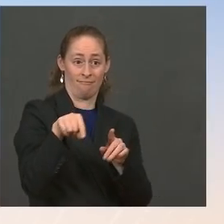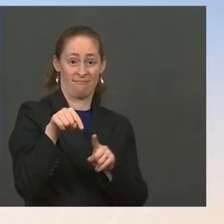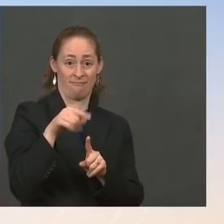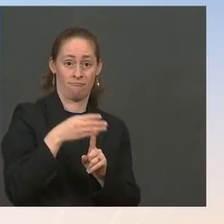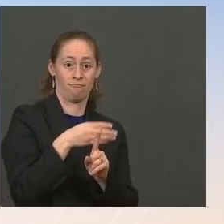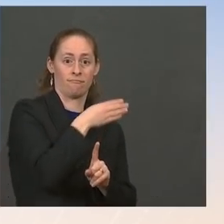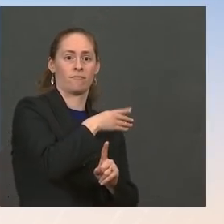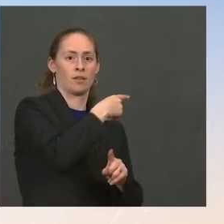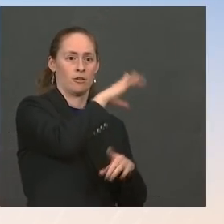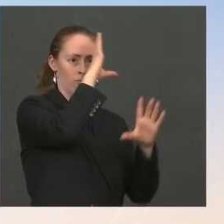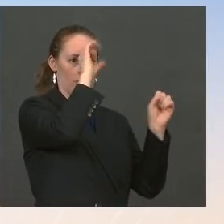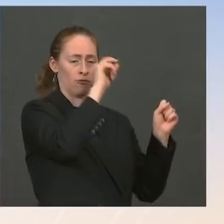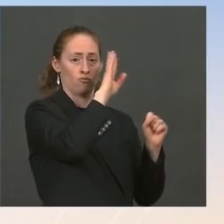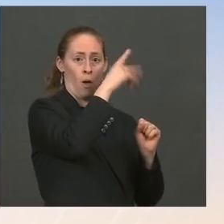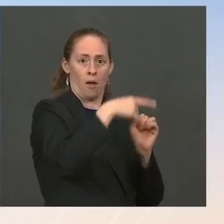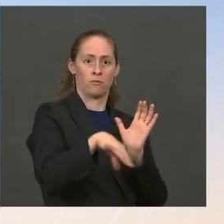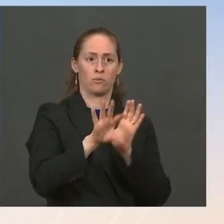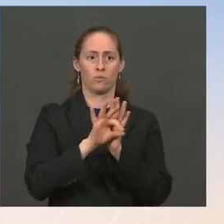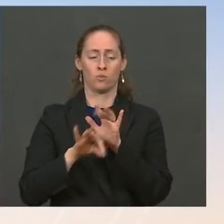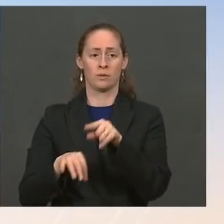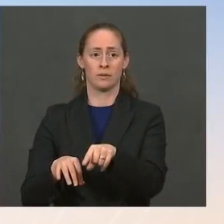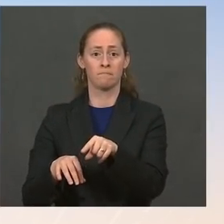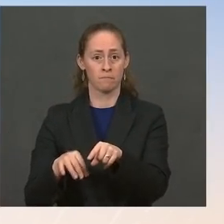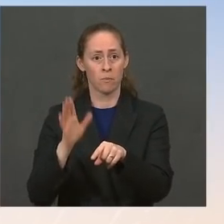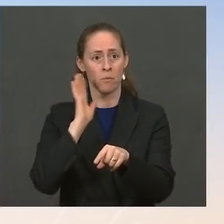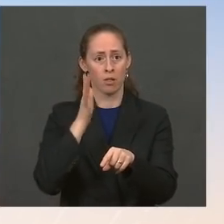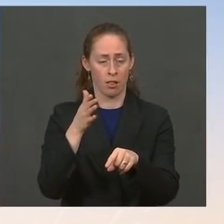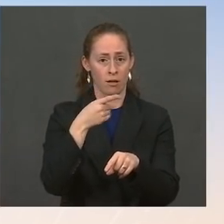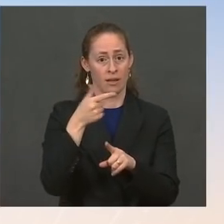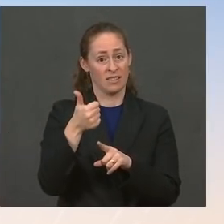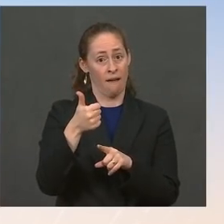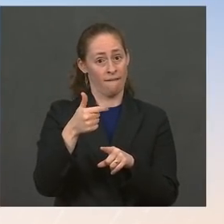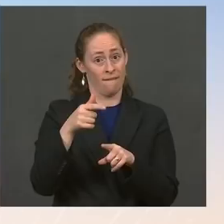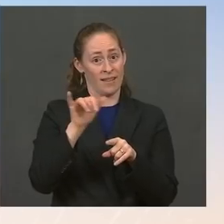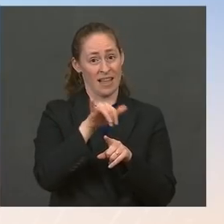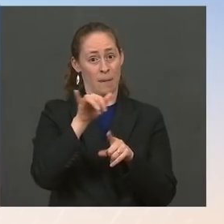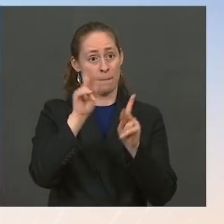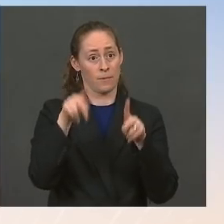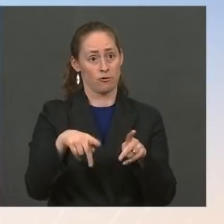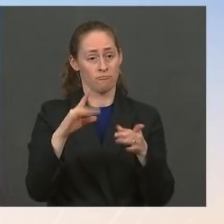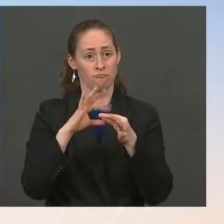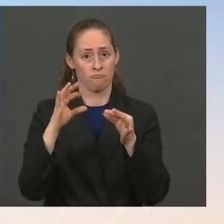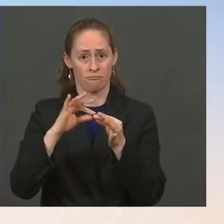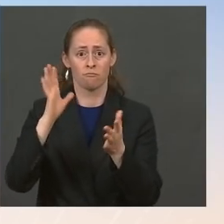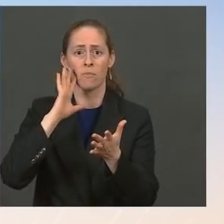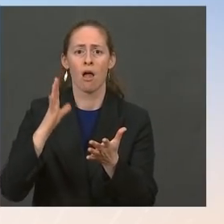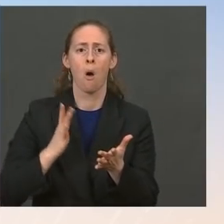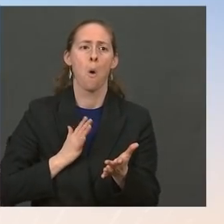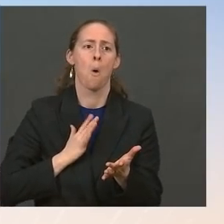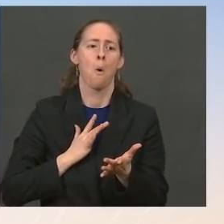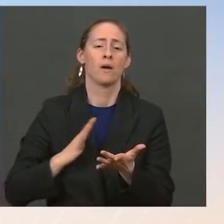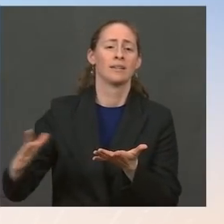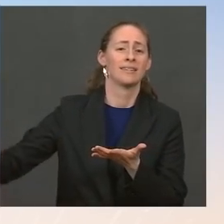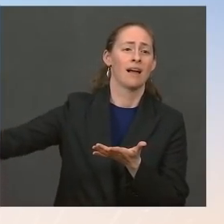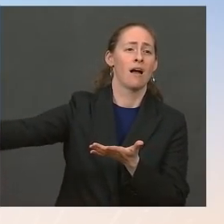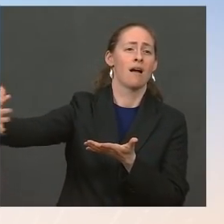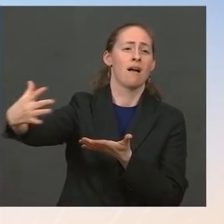$400 billion in additional revenue can be generated over the next decade from enforcement efforts focused on higher-end incomes, shrinking the tax gap.